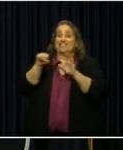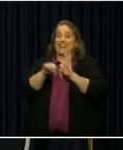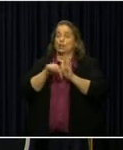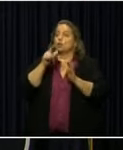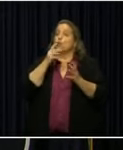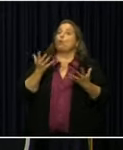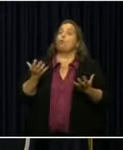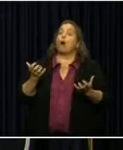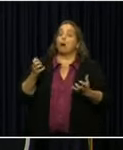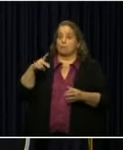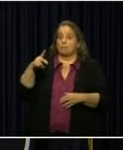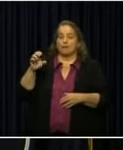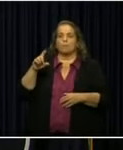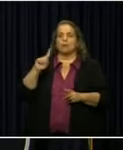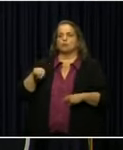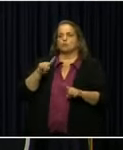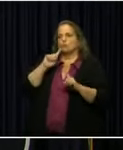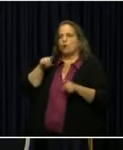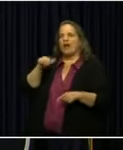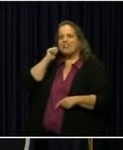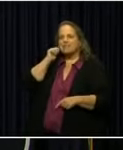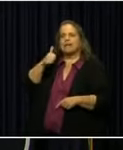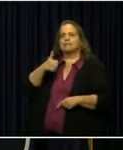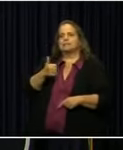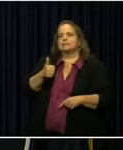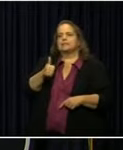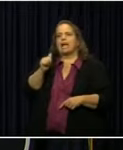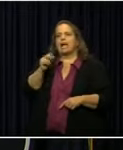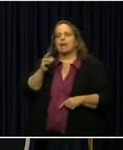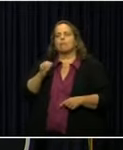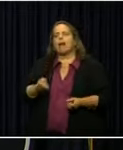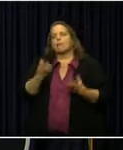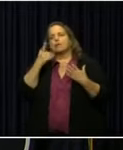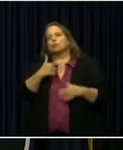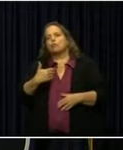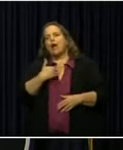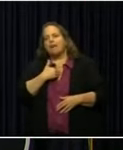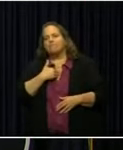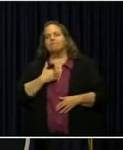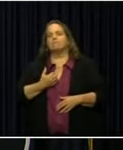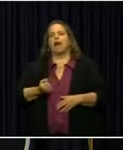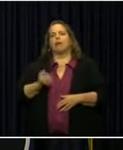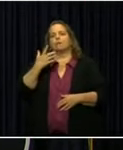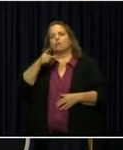WE'D COVER, IS THAT WE'VE GOT TO BE FLEXIBLE, WE'VE GOT TO BE FLUID.